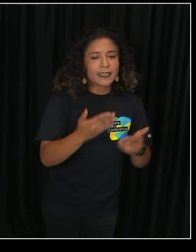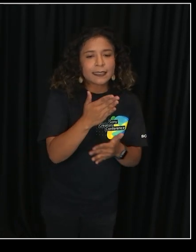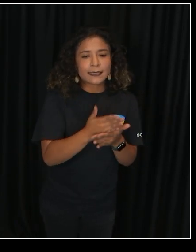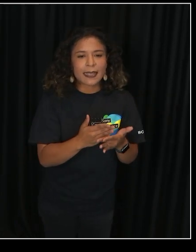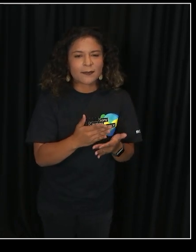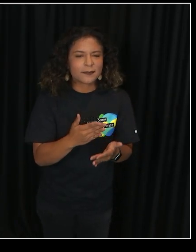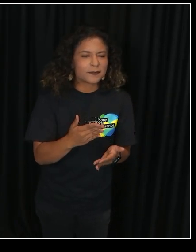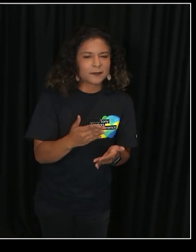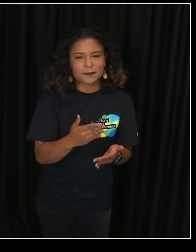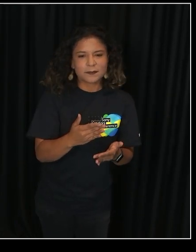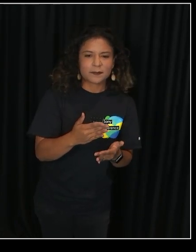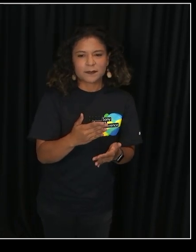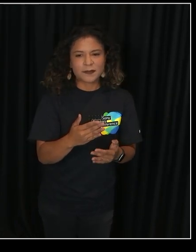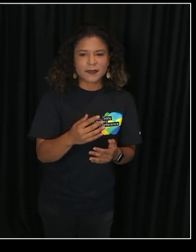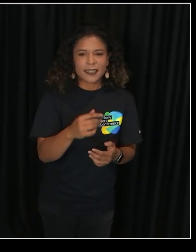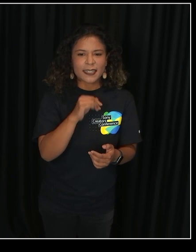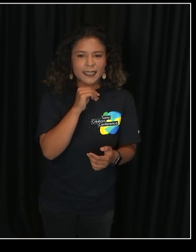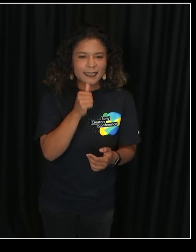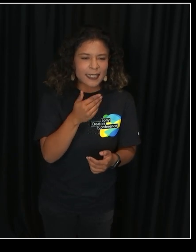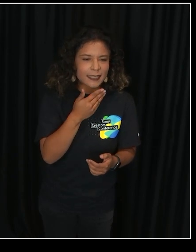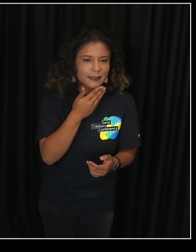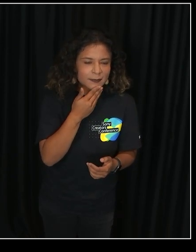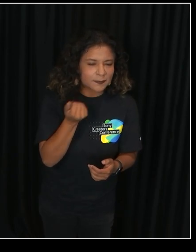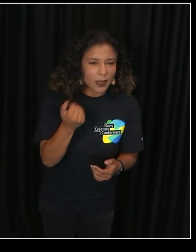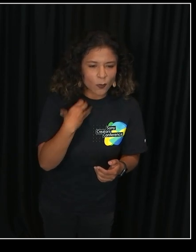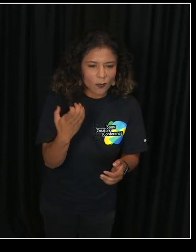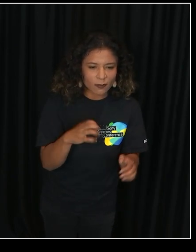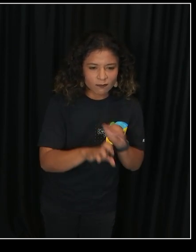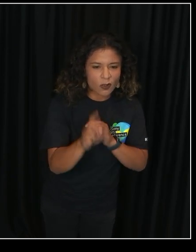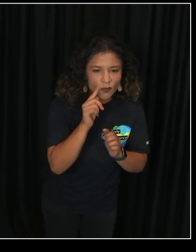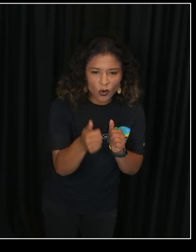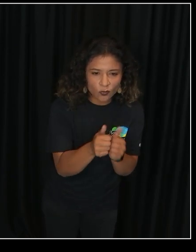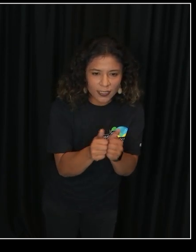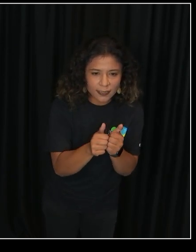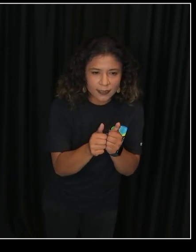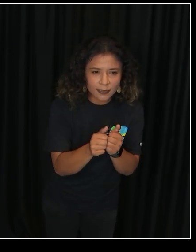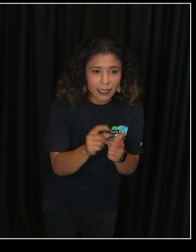particular faults that we didn't want to enter into the race. Then we would race them against each other